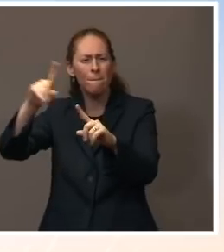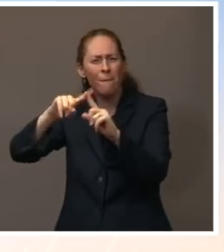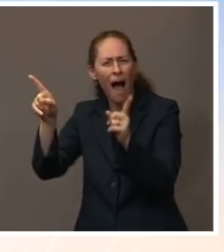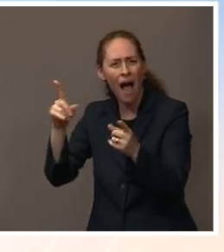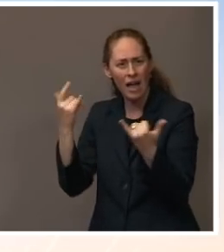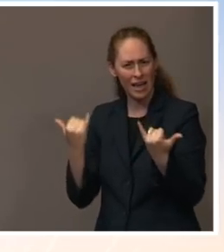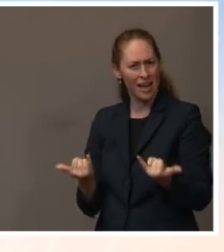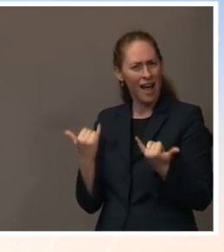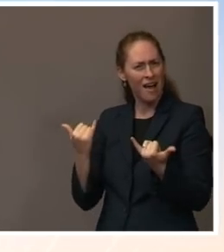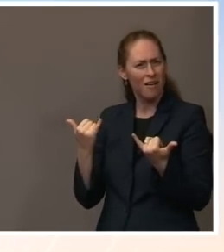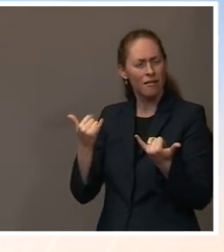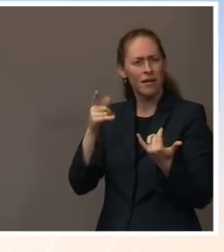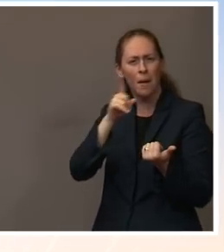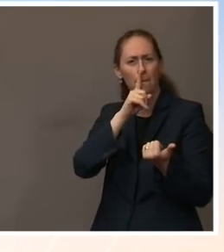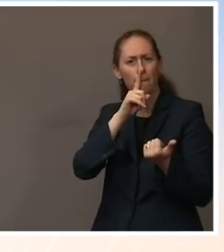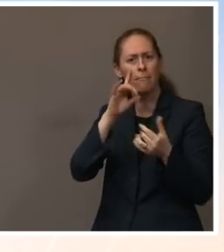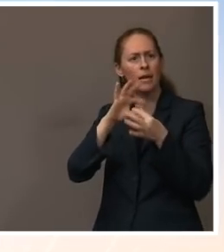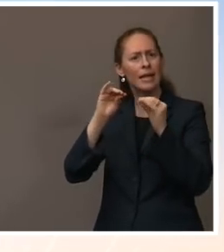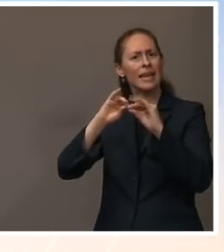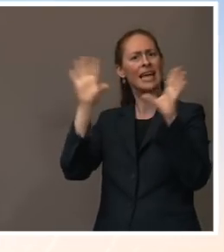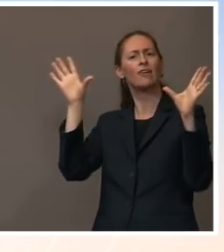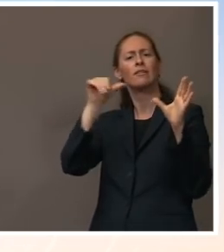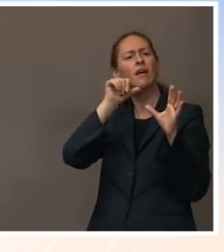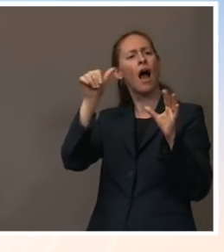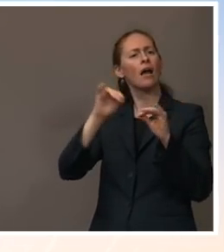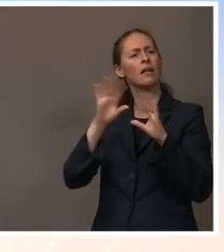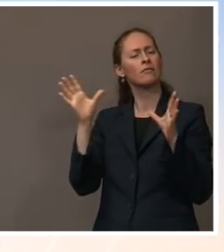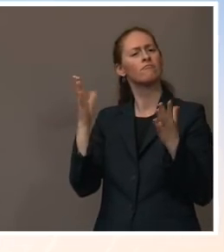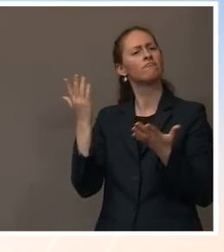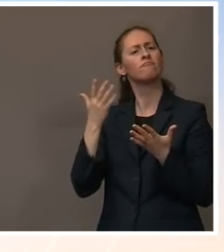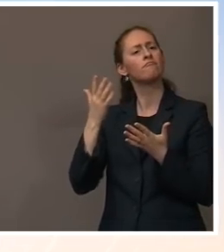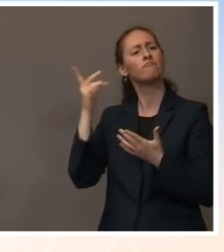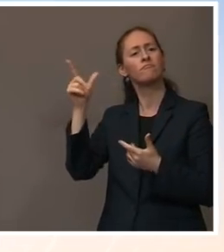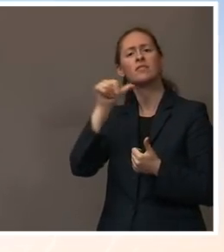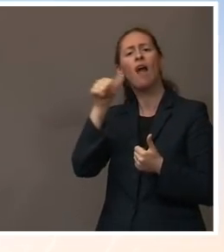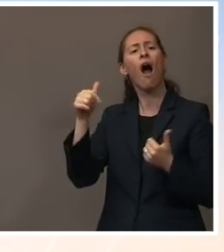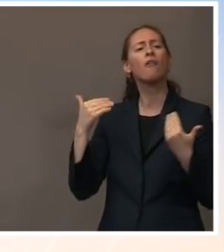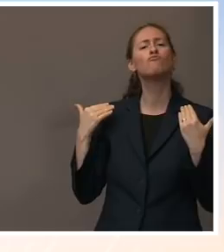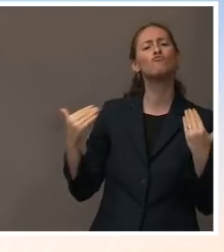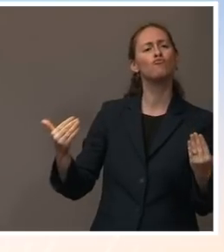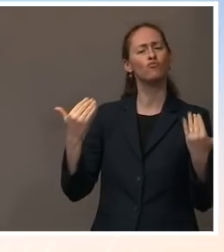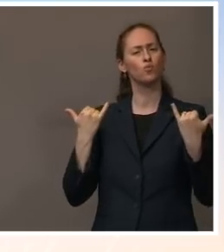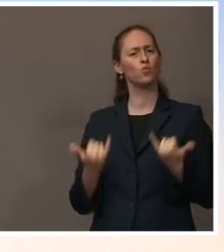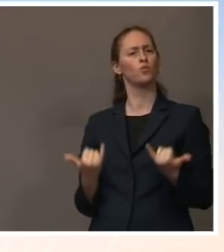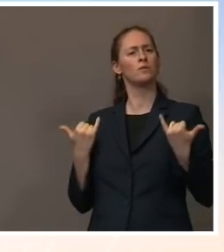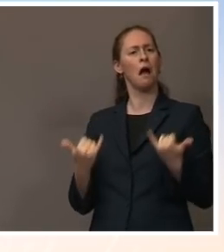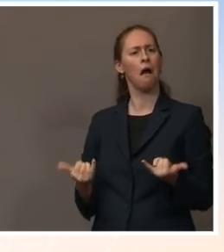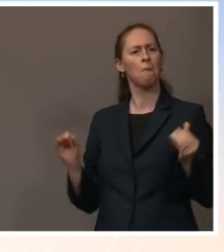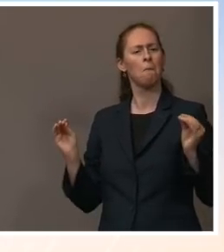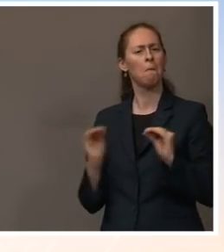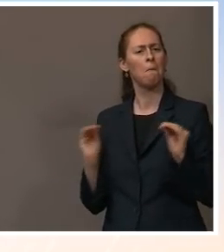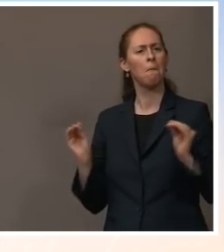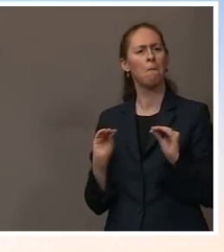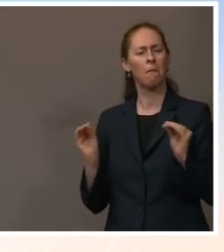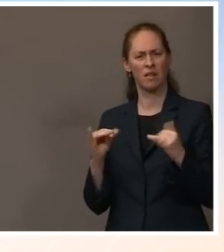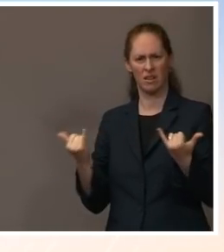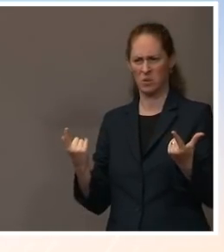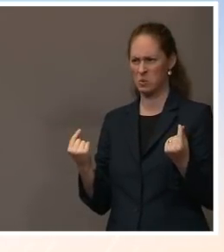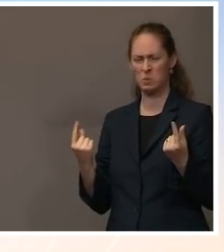The Press: And so, clearly, the President is choosing not to do that now. Why? Where is the President on this issue on a day when they're voting? Ms. Psaki: I would say, first,